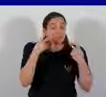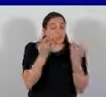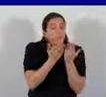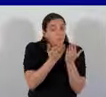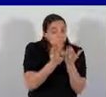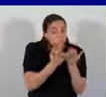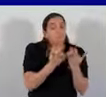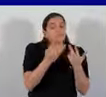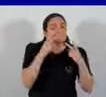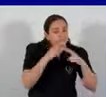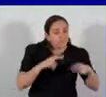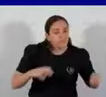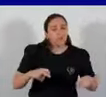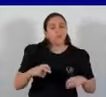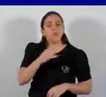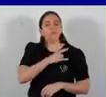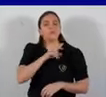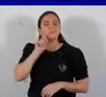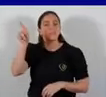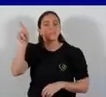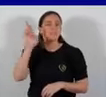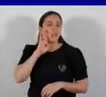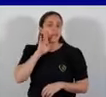In the economics department led by George Stigler